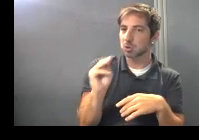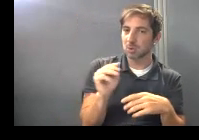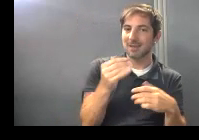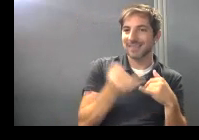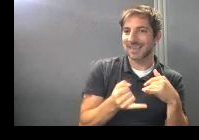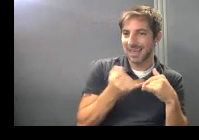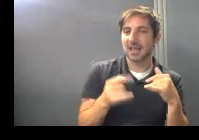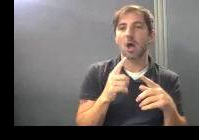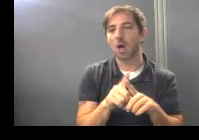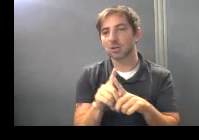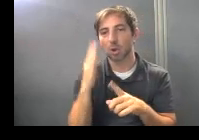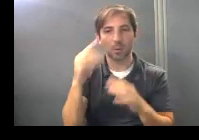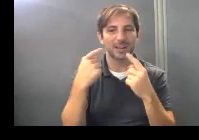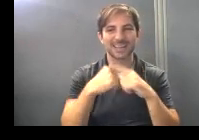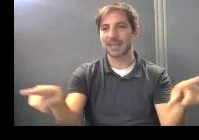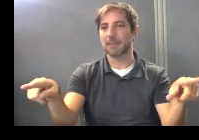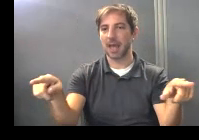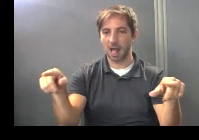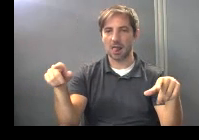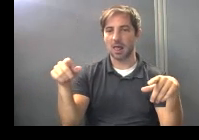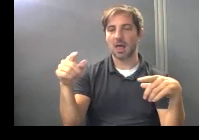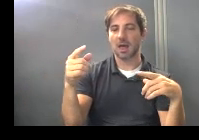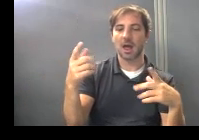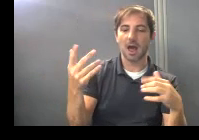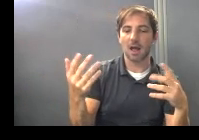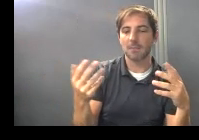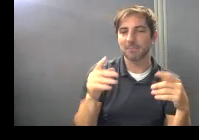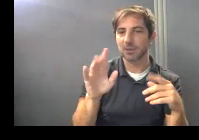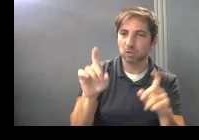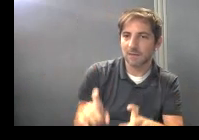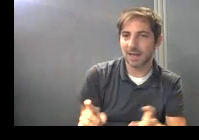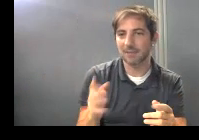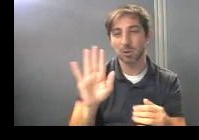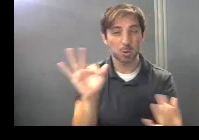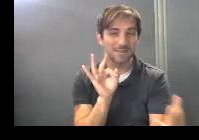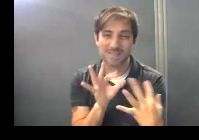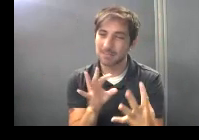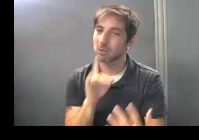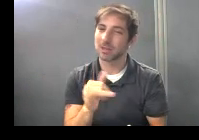IN THE E-MAIL I SEND BACK. YOUR FEEDBACK IS HELPFUL TO US AND OUR FUNDERS,